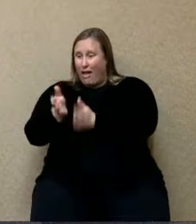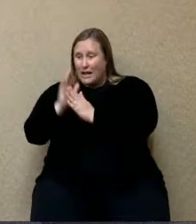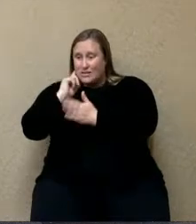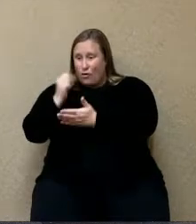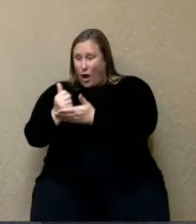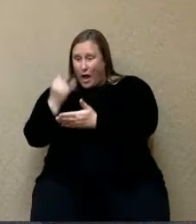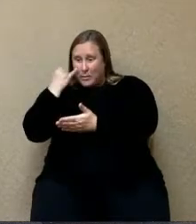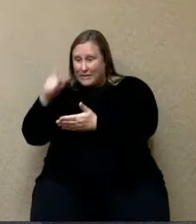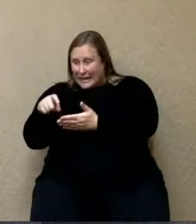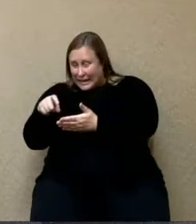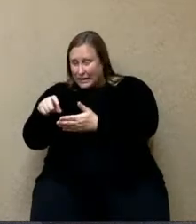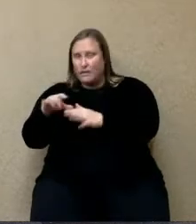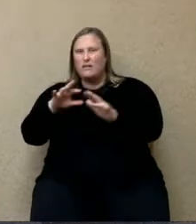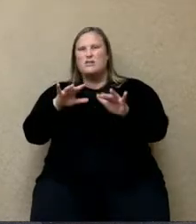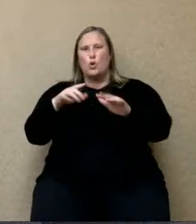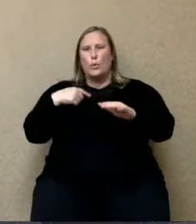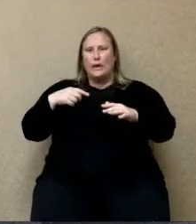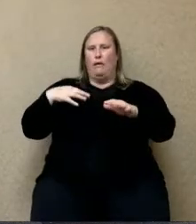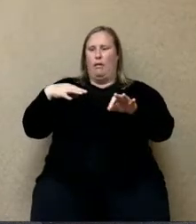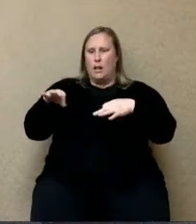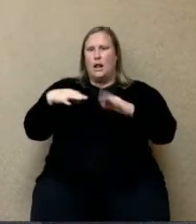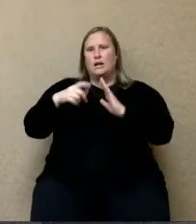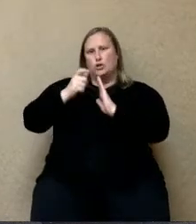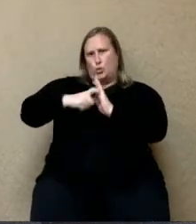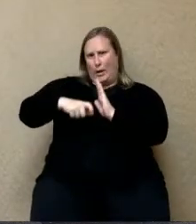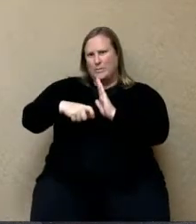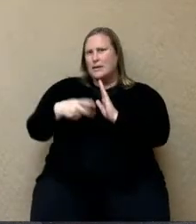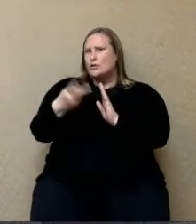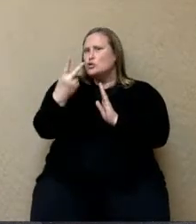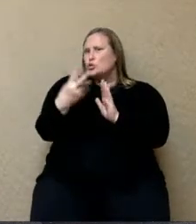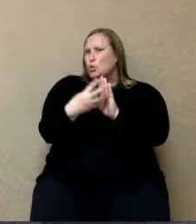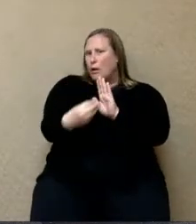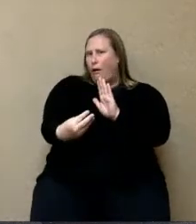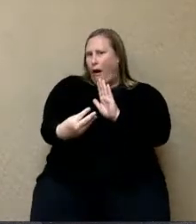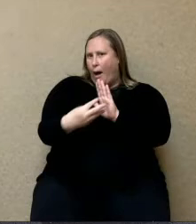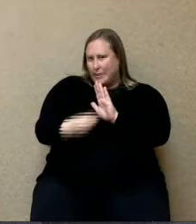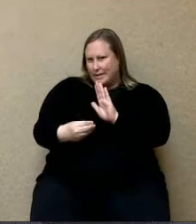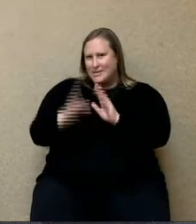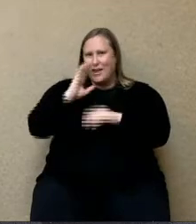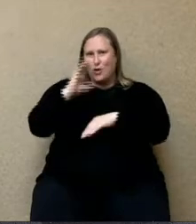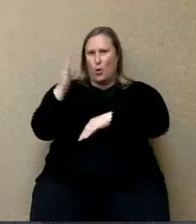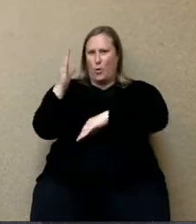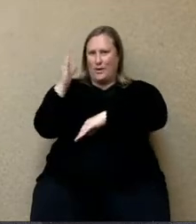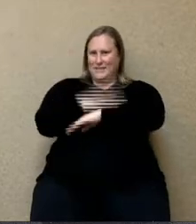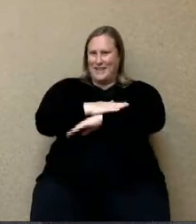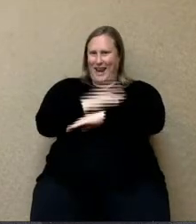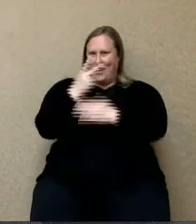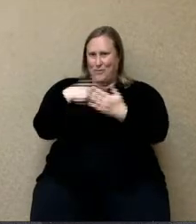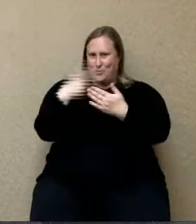All kinds of things like that. So, I made two copies because I know day program and residential sometimes doesn't work well